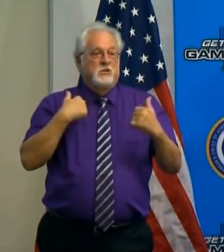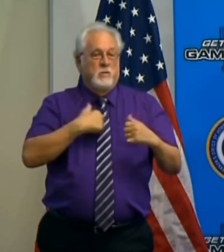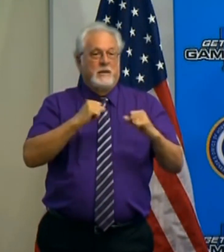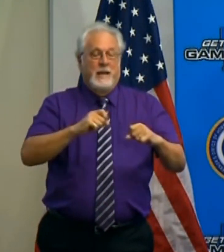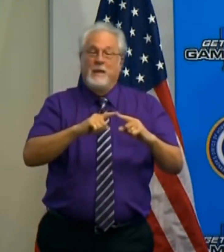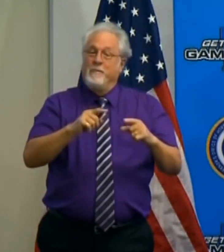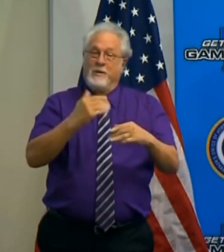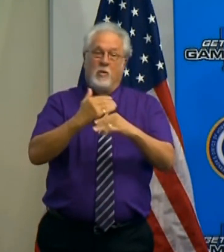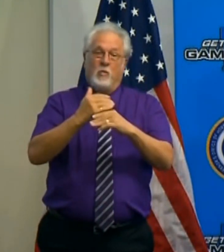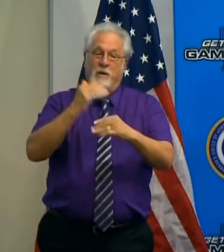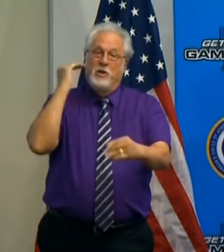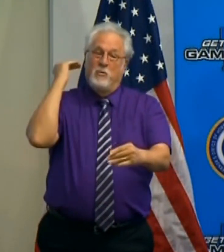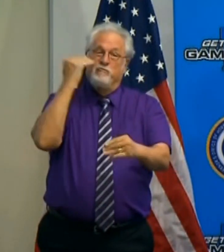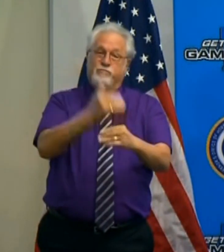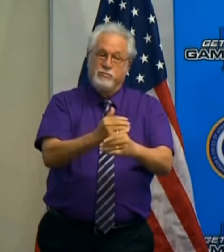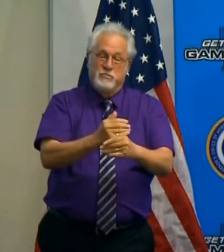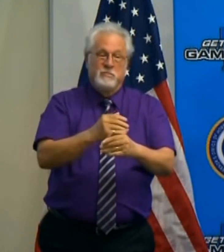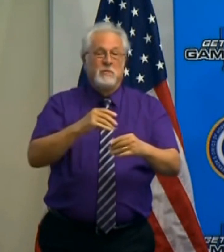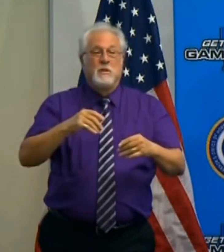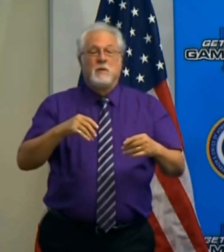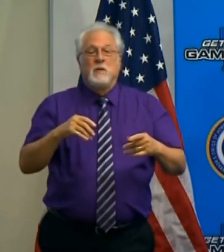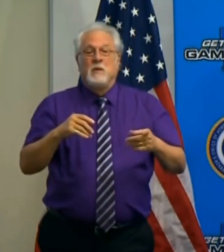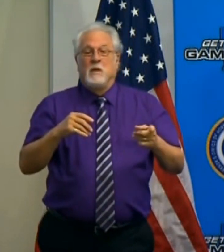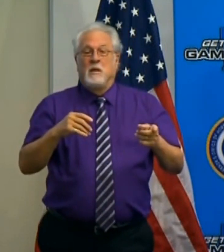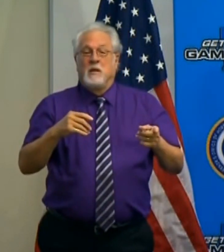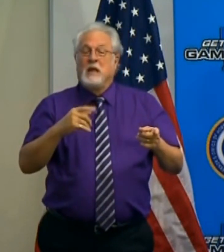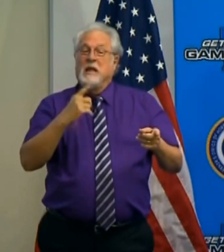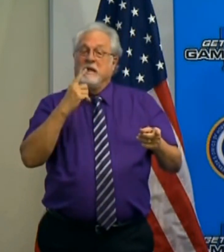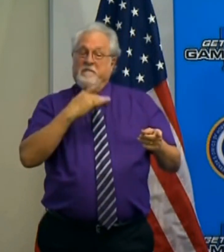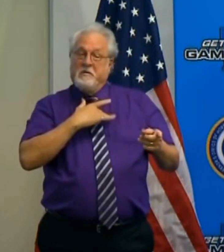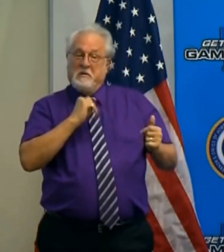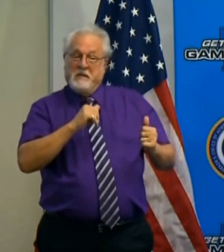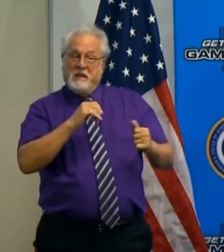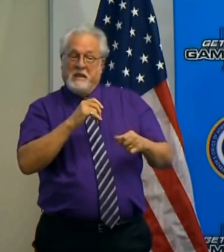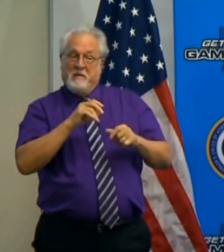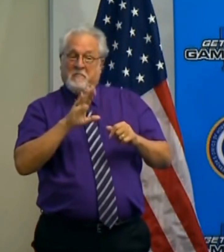is closing pretty quickly we think we can keep those buses rolling at least